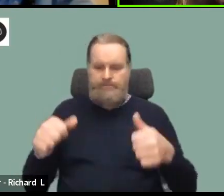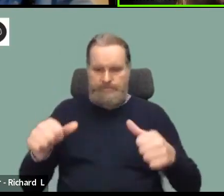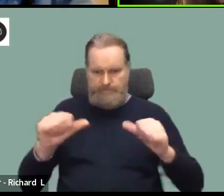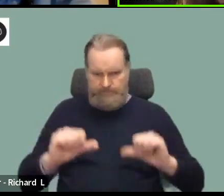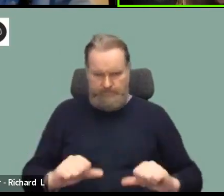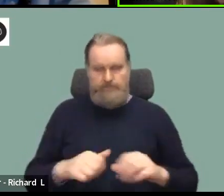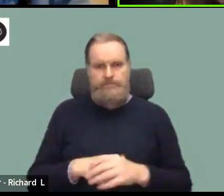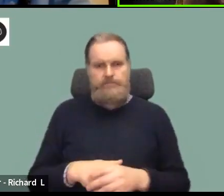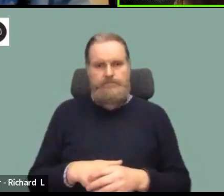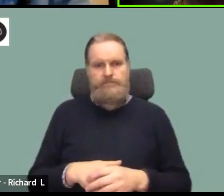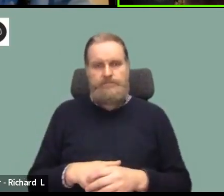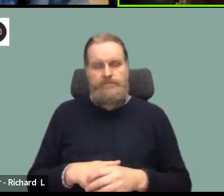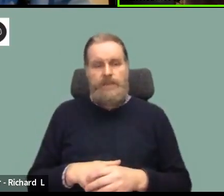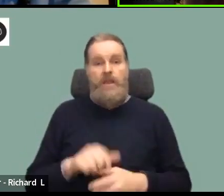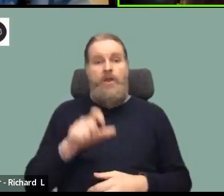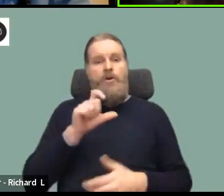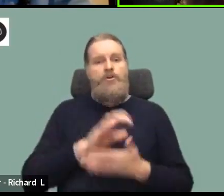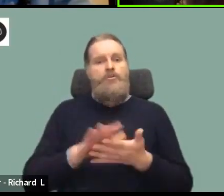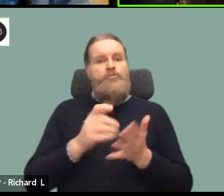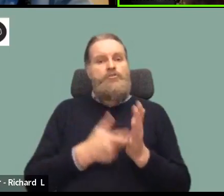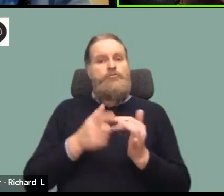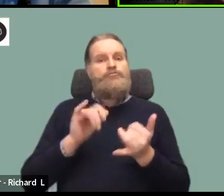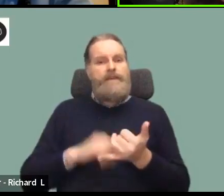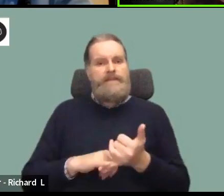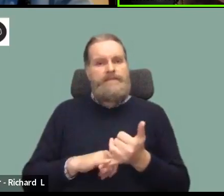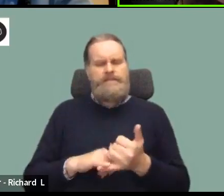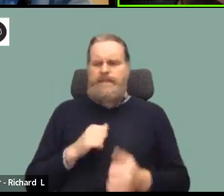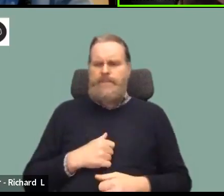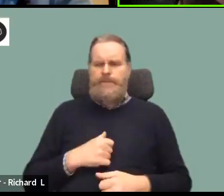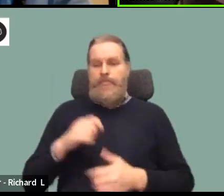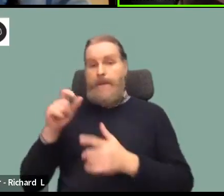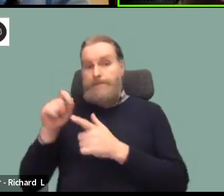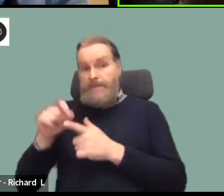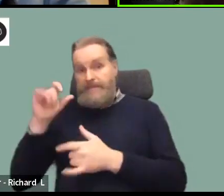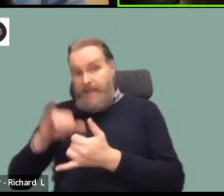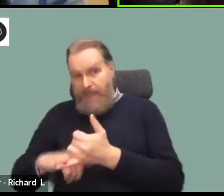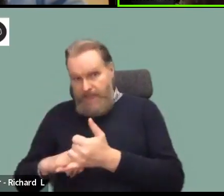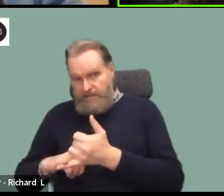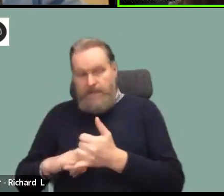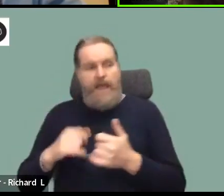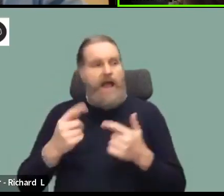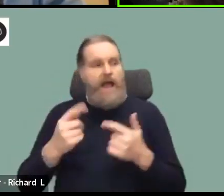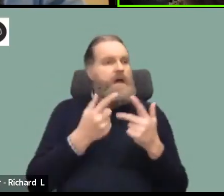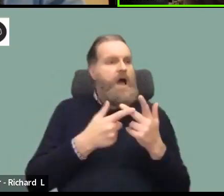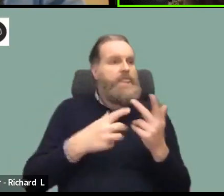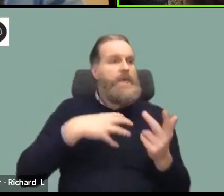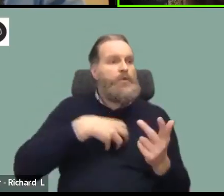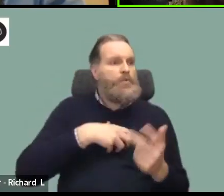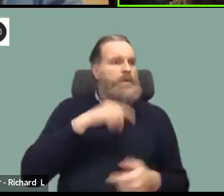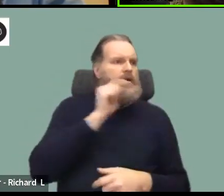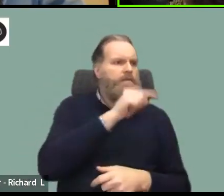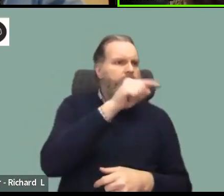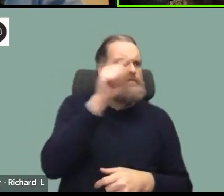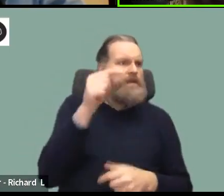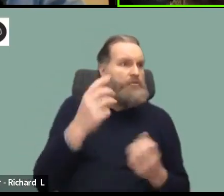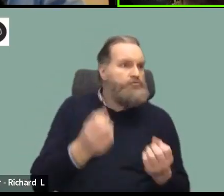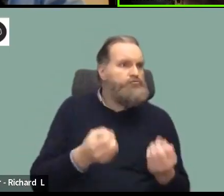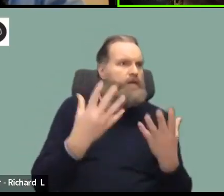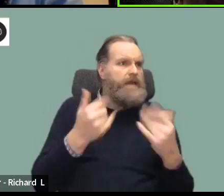Chris hell masks. We Chris hell masks, we be coordinating Chris hell masks, we be coordinating our strike action whether unions. s and Adrian from paused